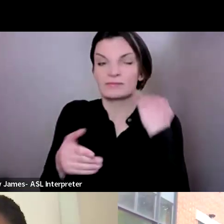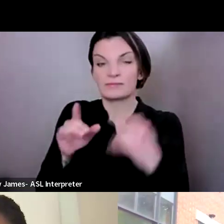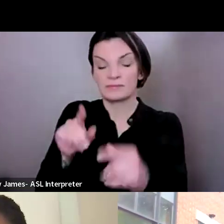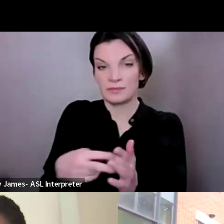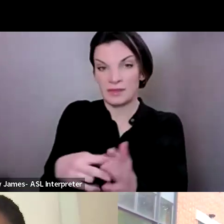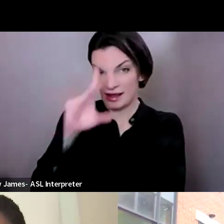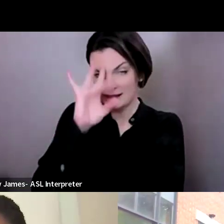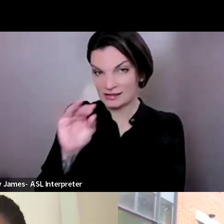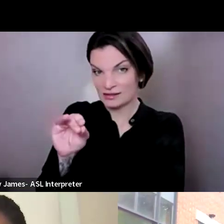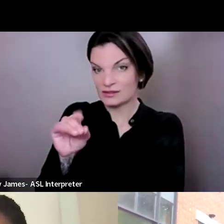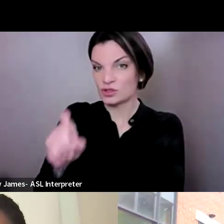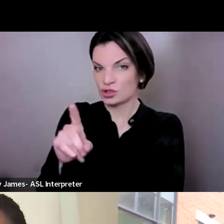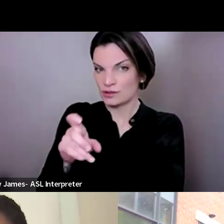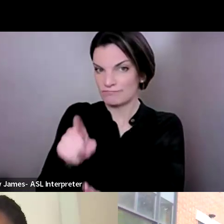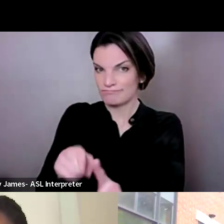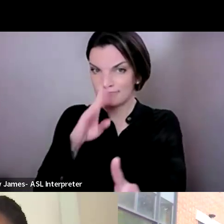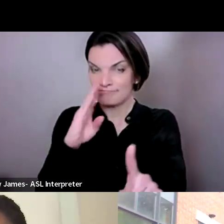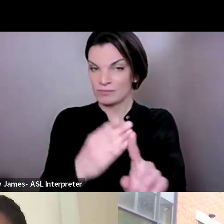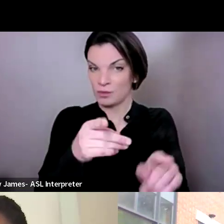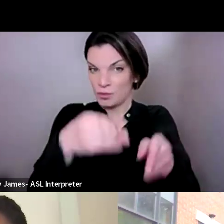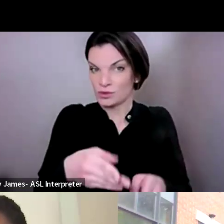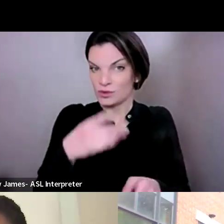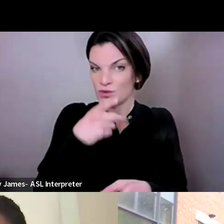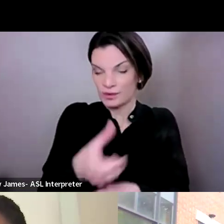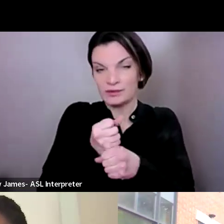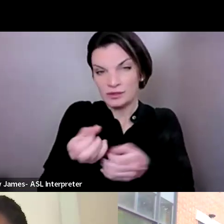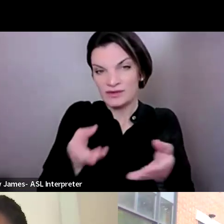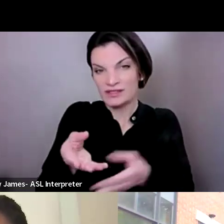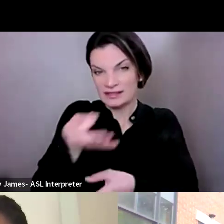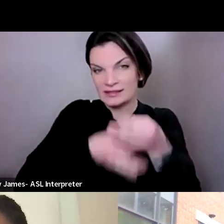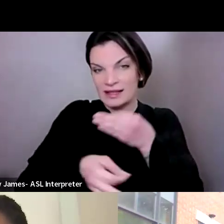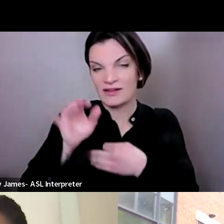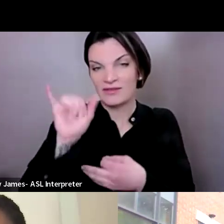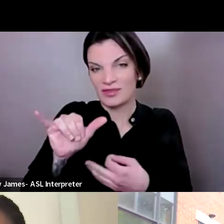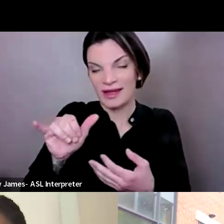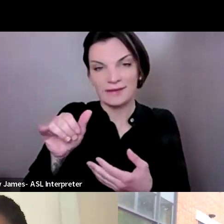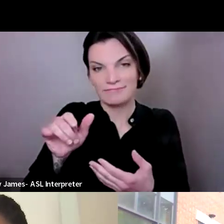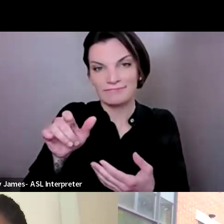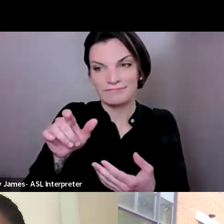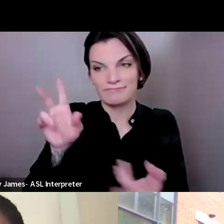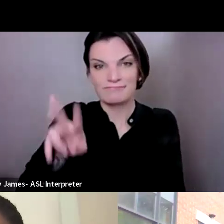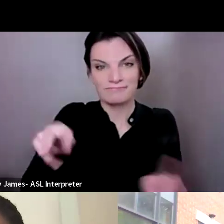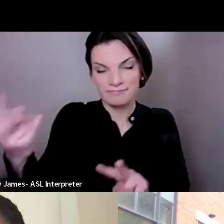service and not allowing kind of this poverty industrial complex to set in. Those things are